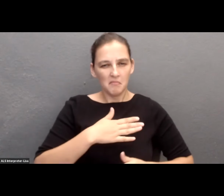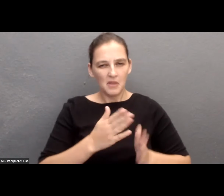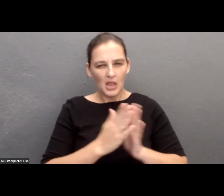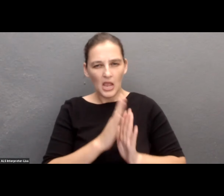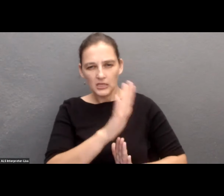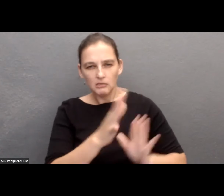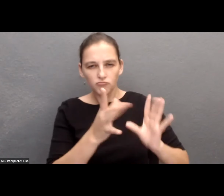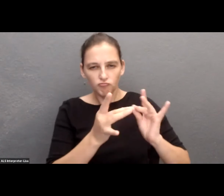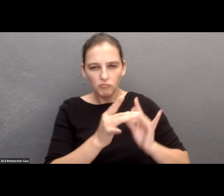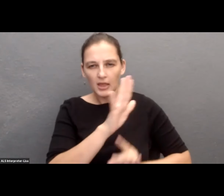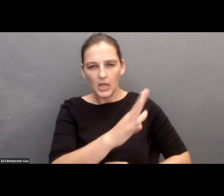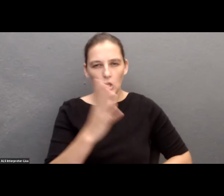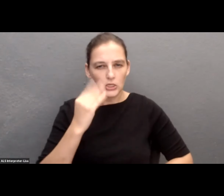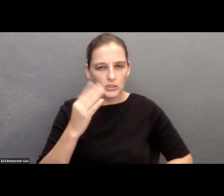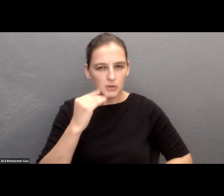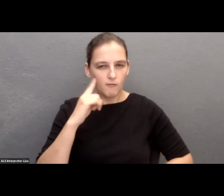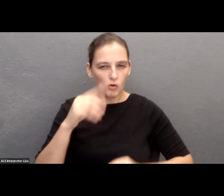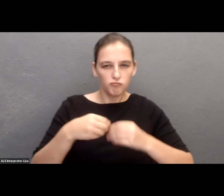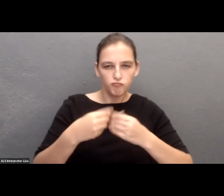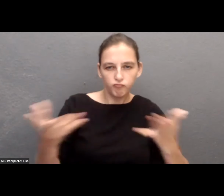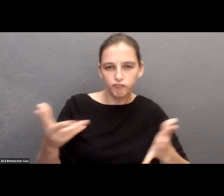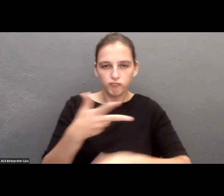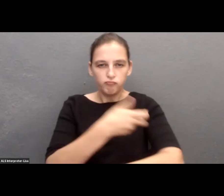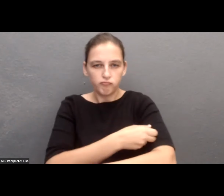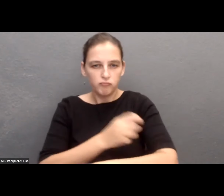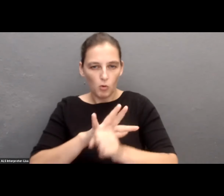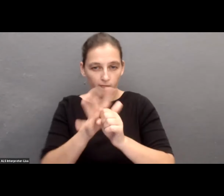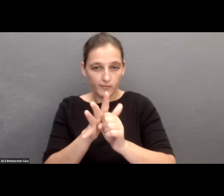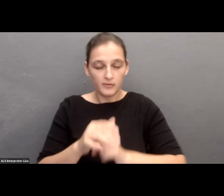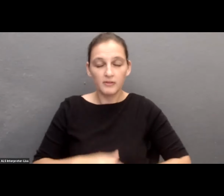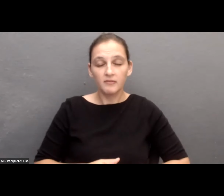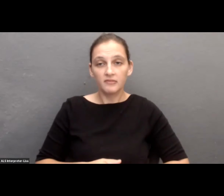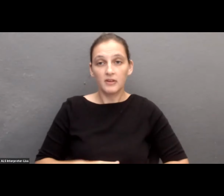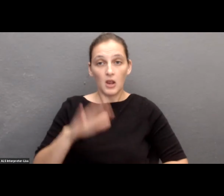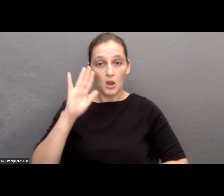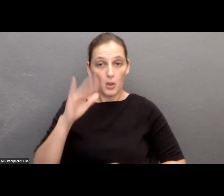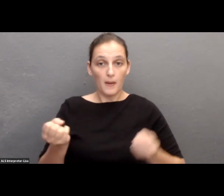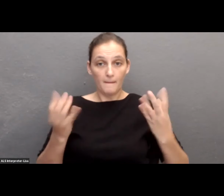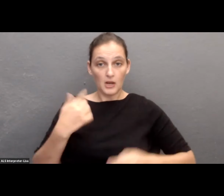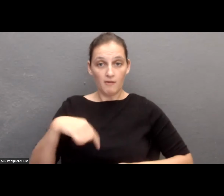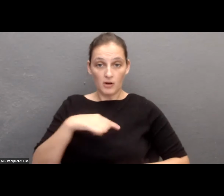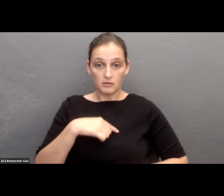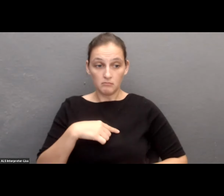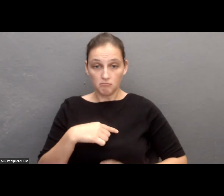in COVID -19 vaccination. I know I, many of us, including myself, are quite concerned